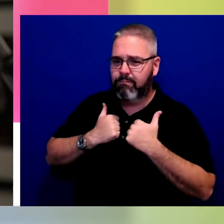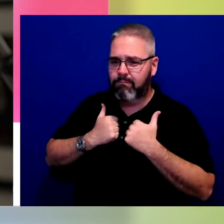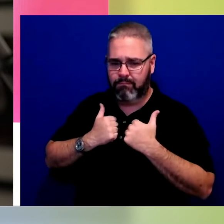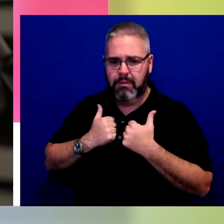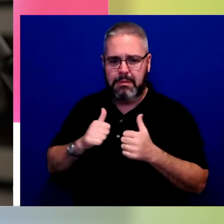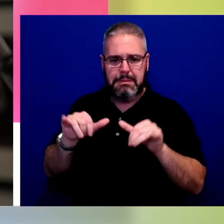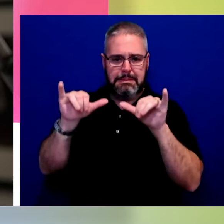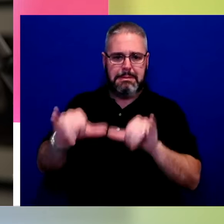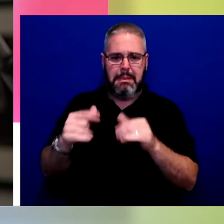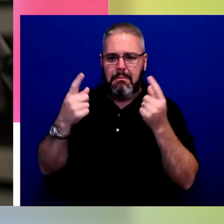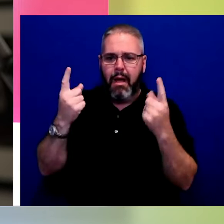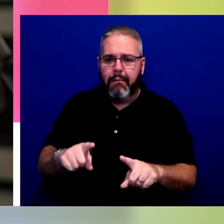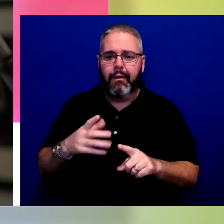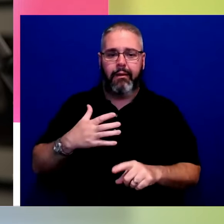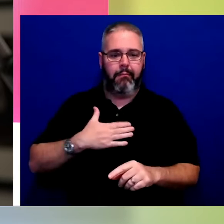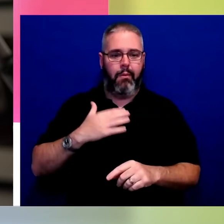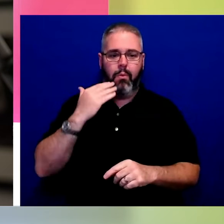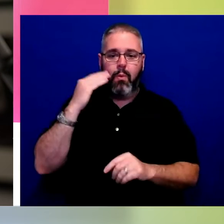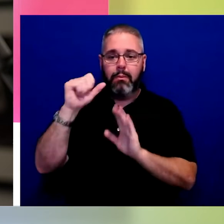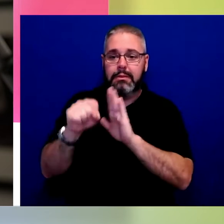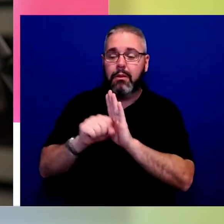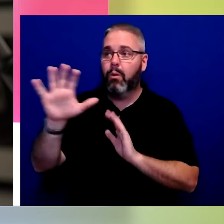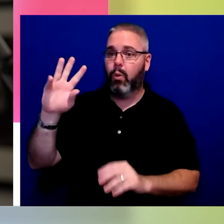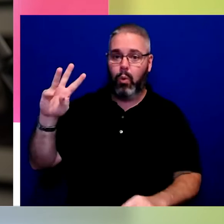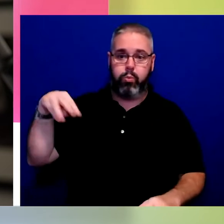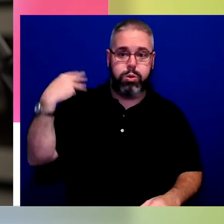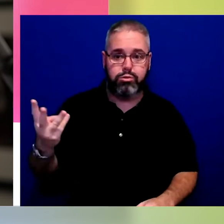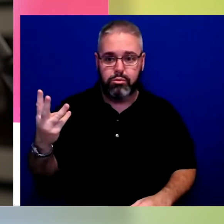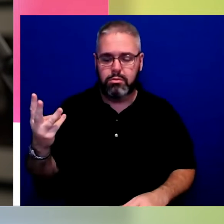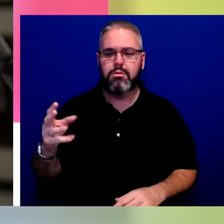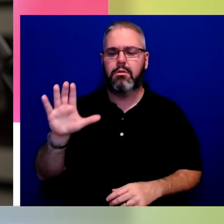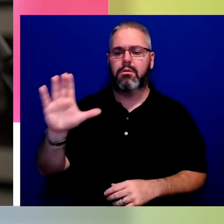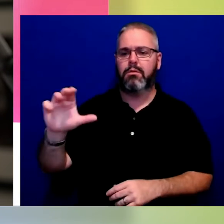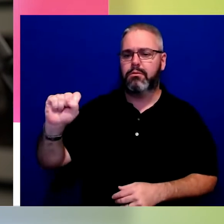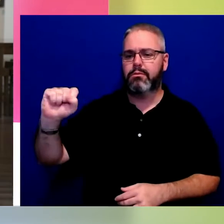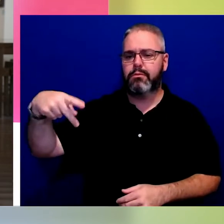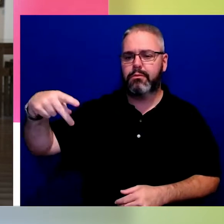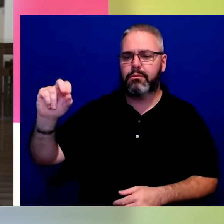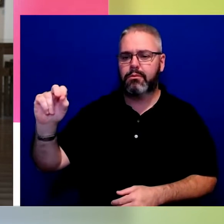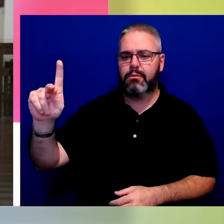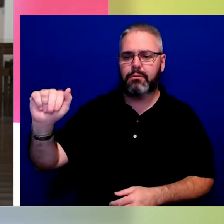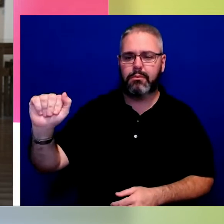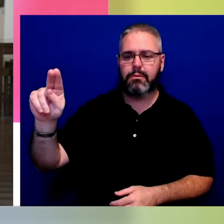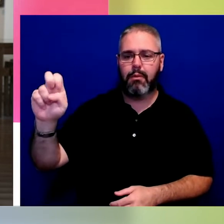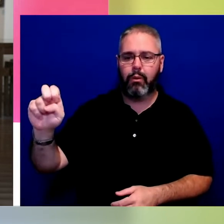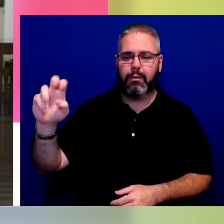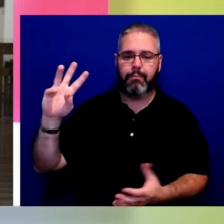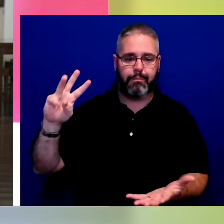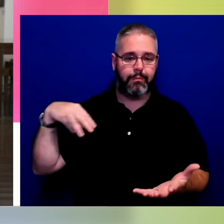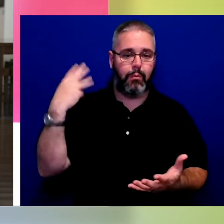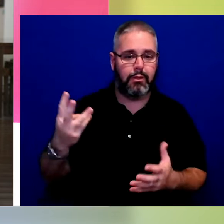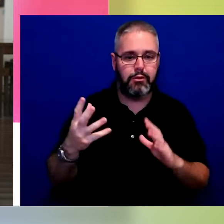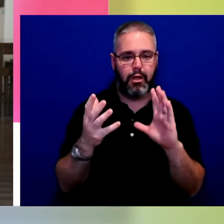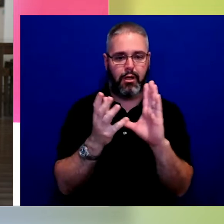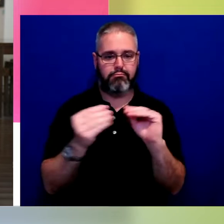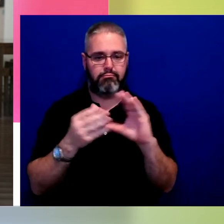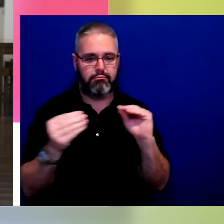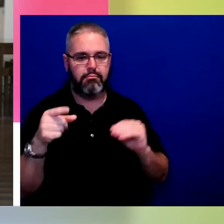so Washington, Spokane. Here you talk about Machu Picchu, you talk about New Zealand,